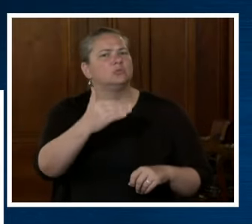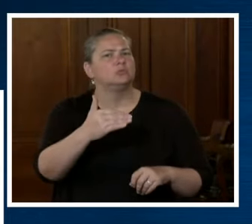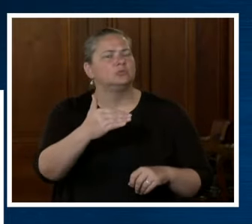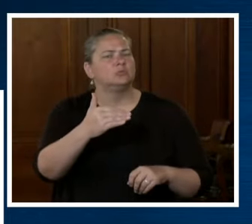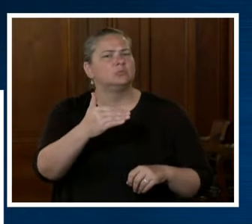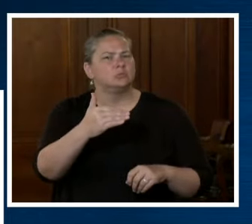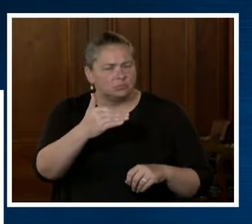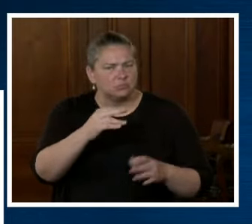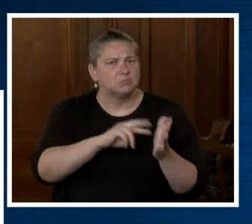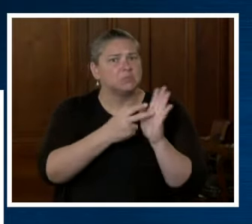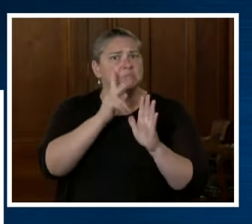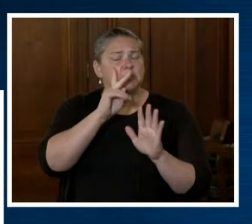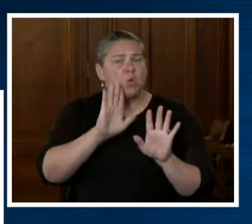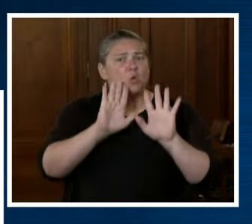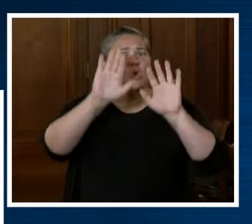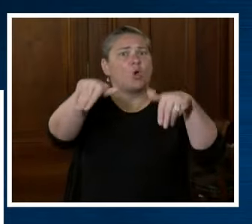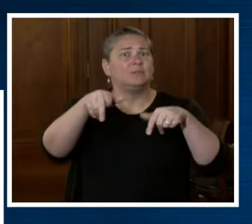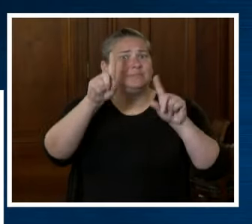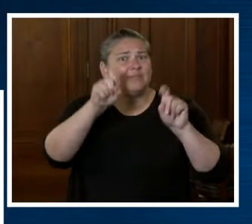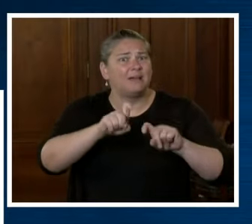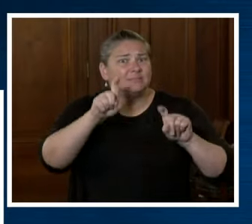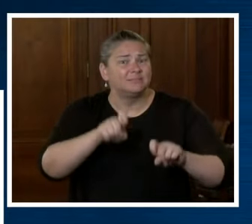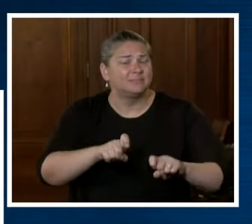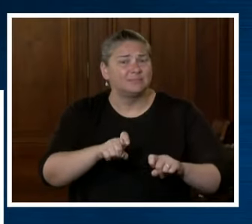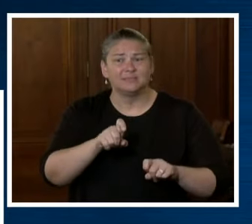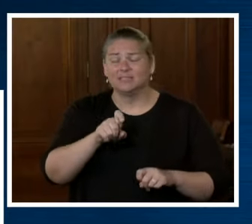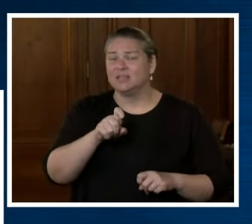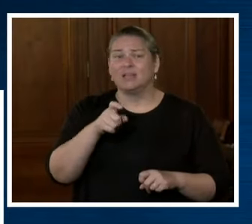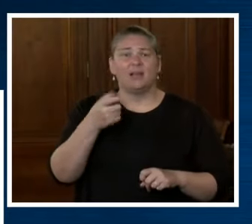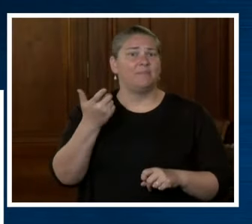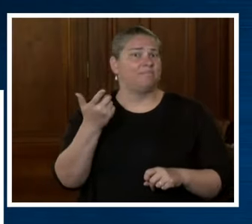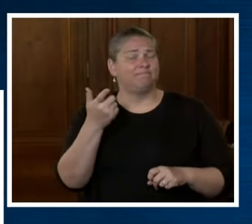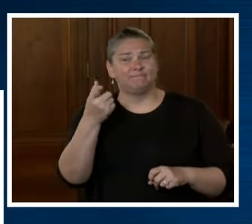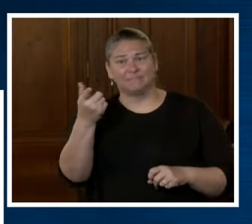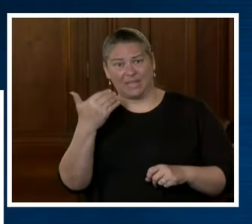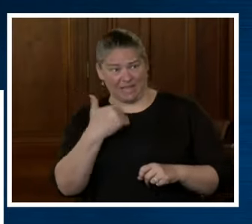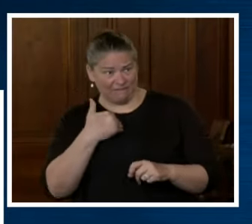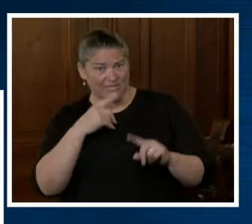AND TODAY WE HAVE A RECOVERY STORY, AND I WANTED TO MAKE SURE